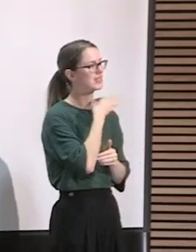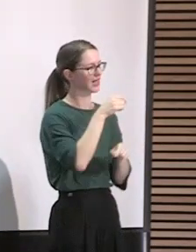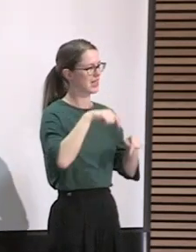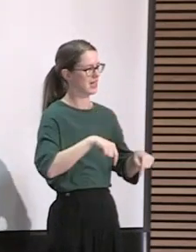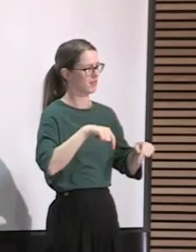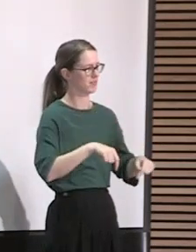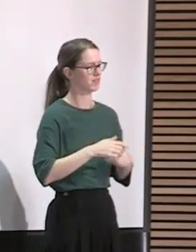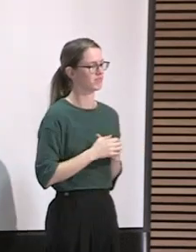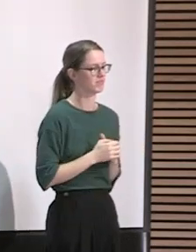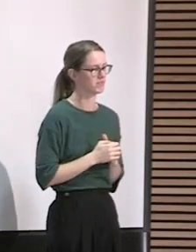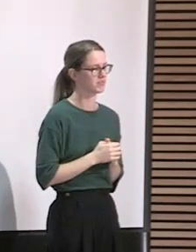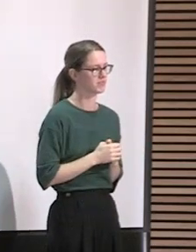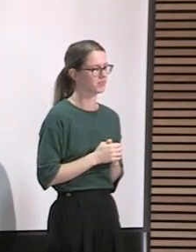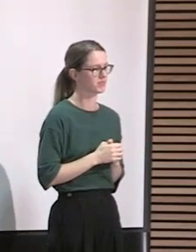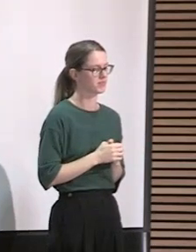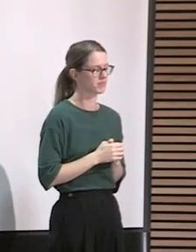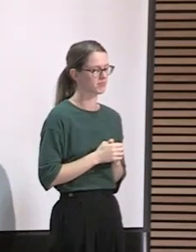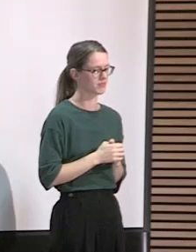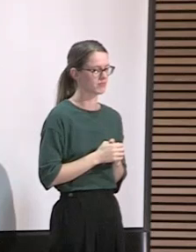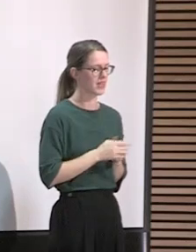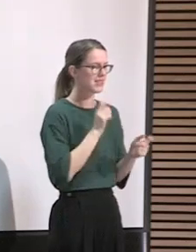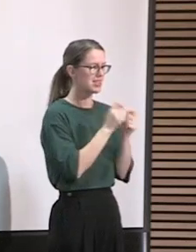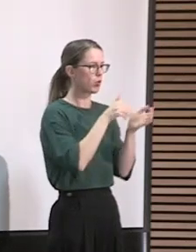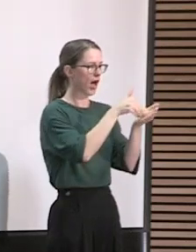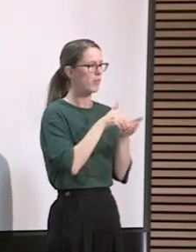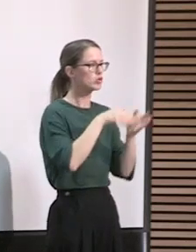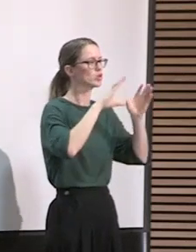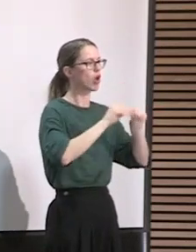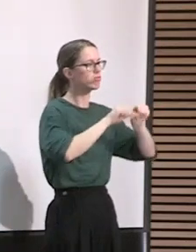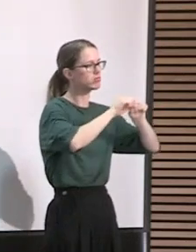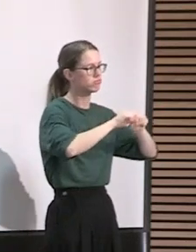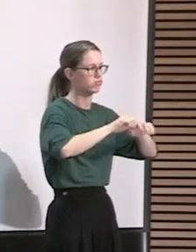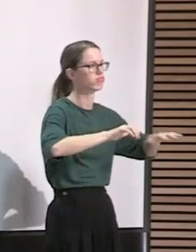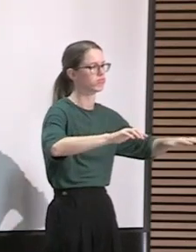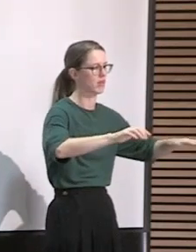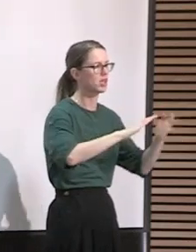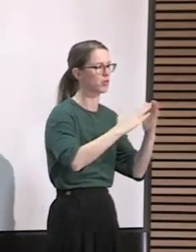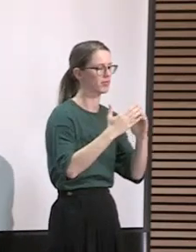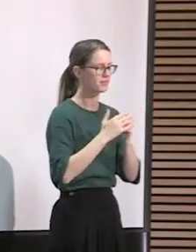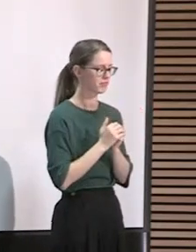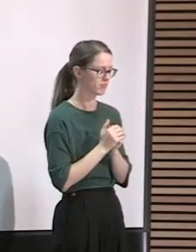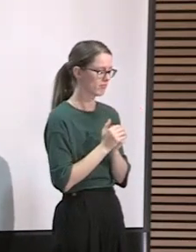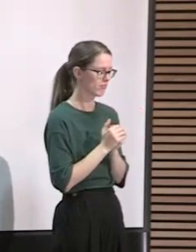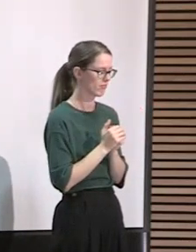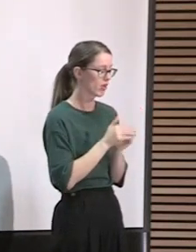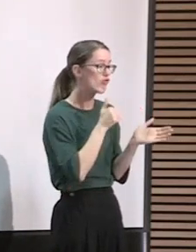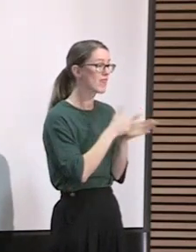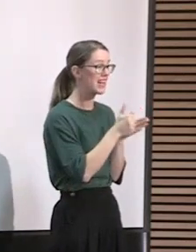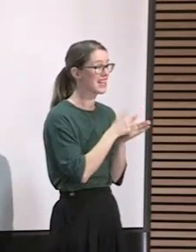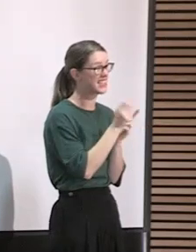testing is a key part of managing the risk that COVID-19 poses to New Zealand